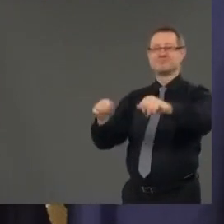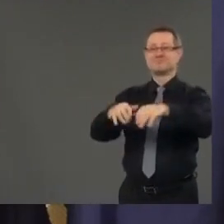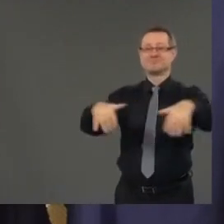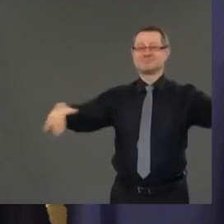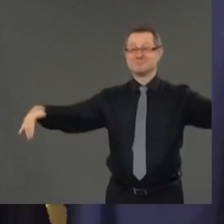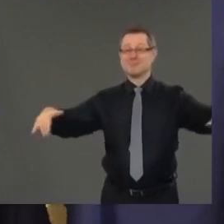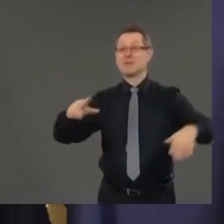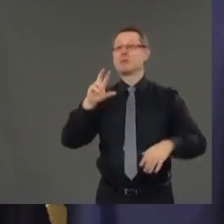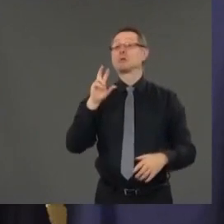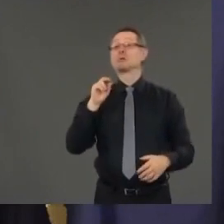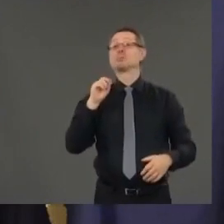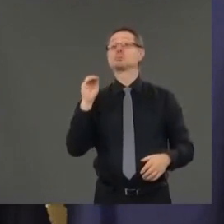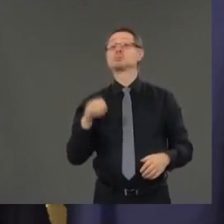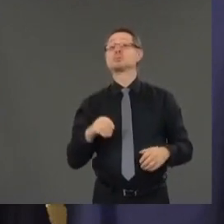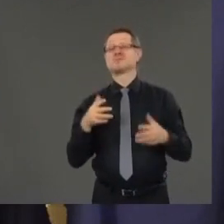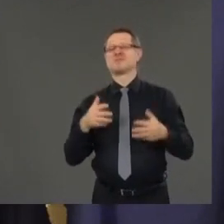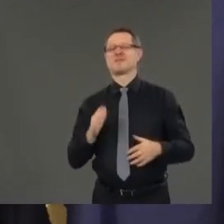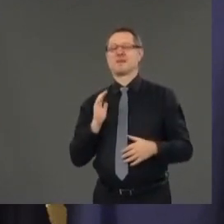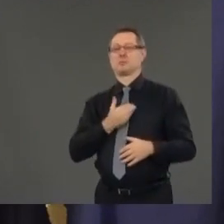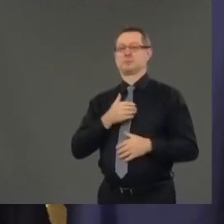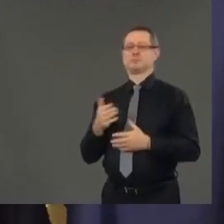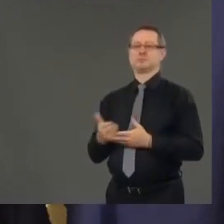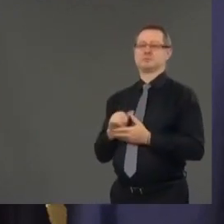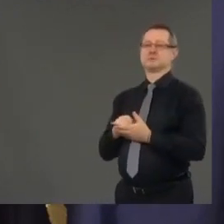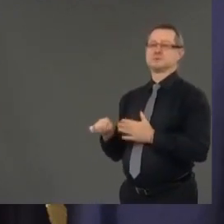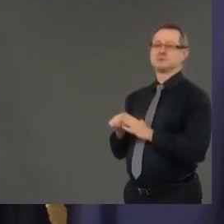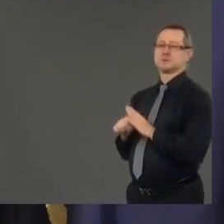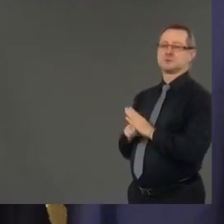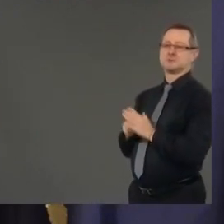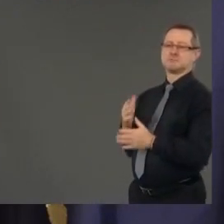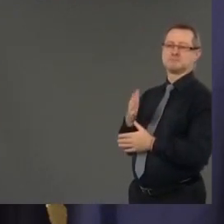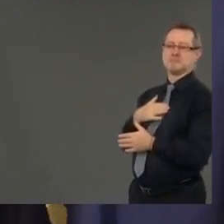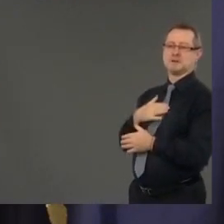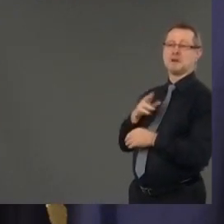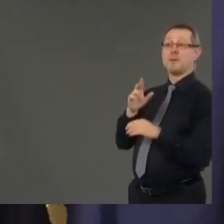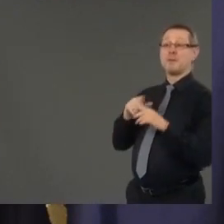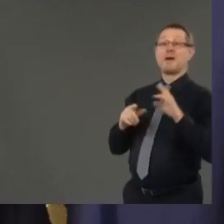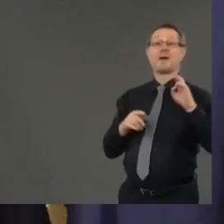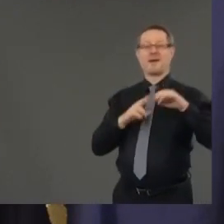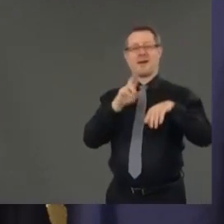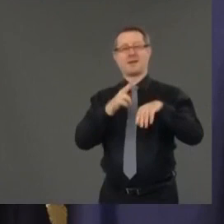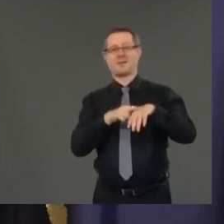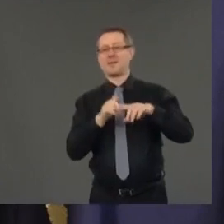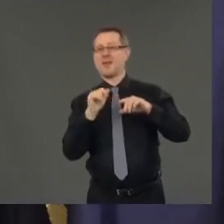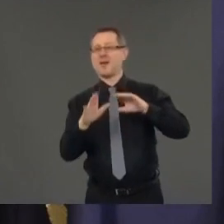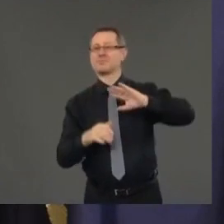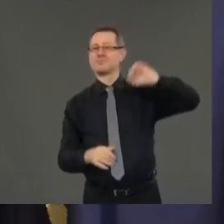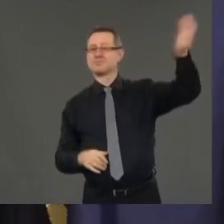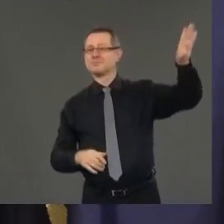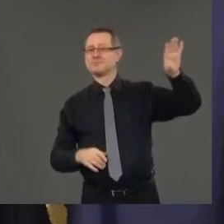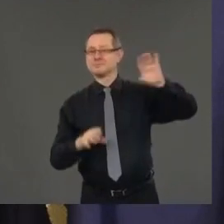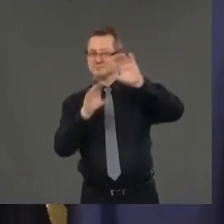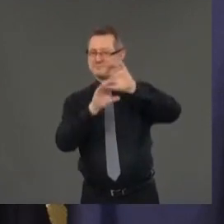CAN ALLOCATE AMONG THE 200. ABOUT 30% OF OUR TESTS ARE DONE BY NATIONAL LABS.